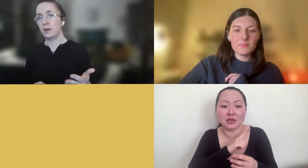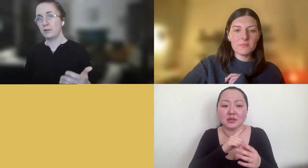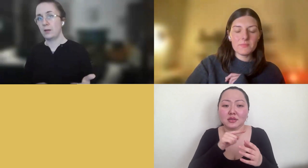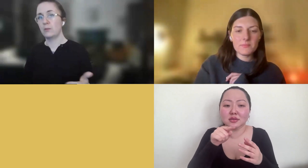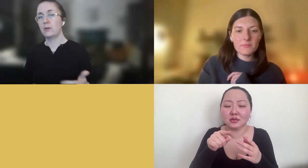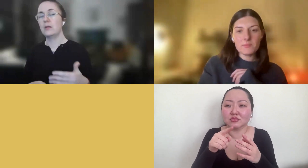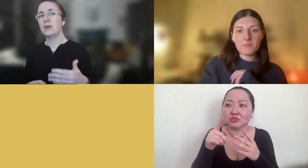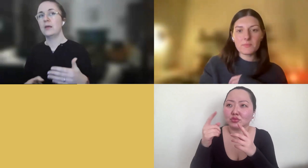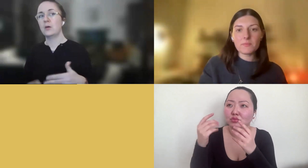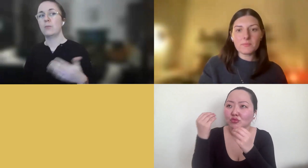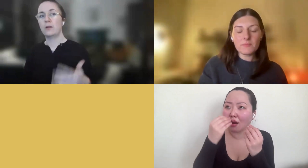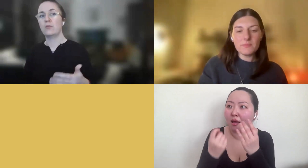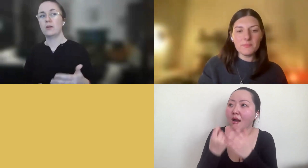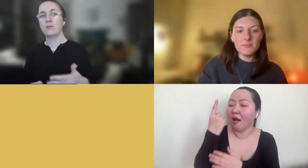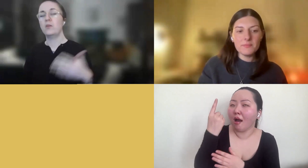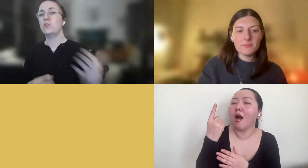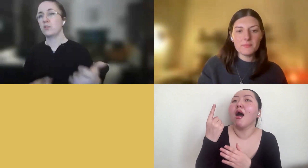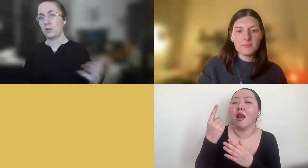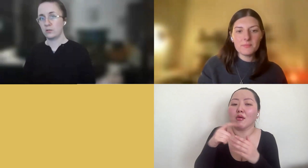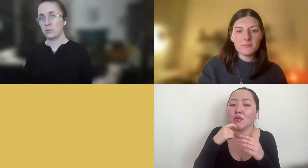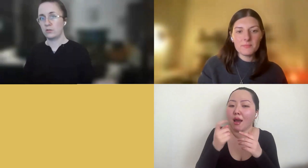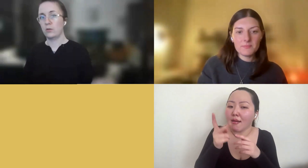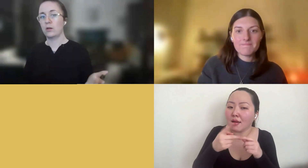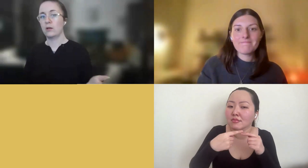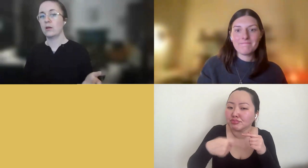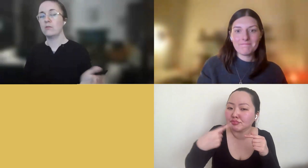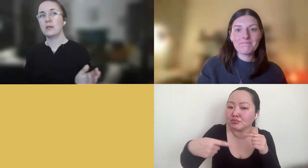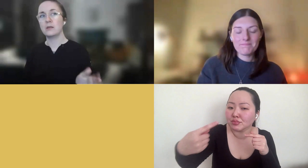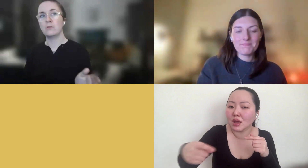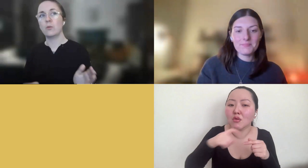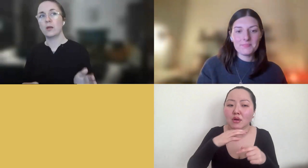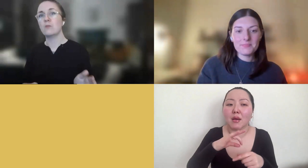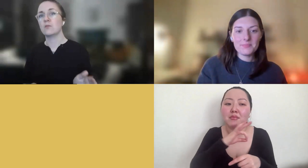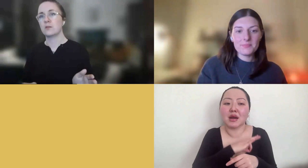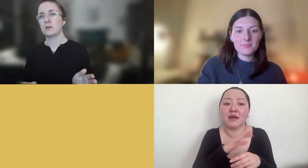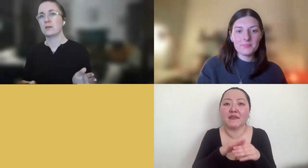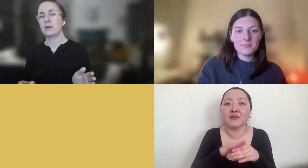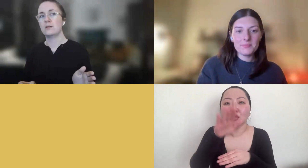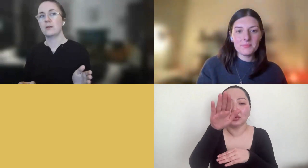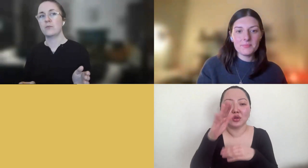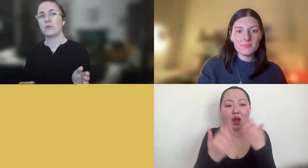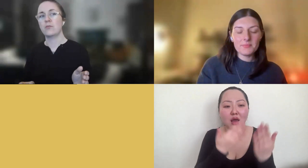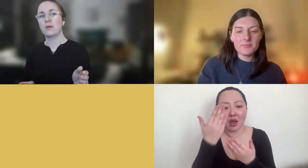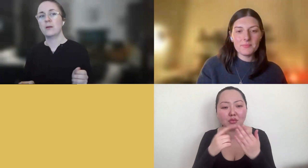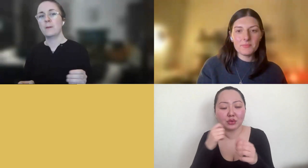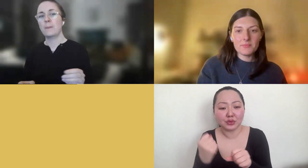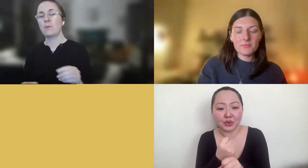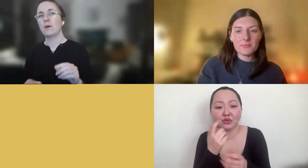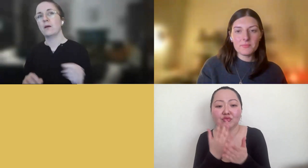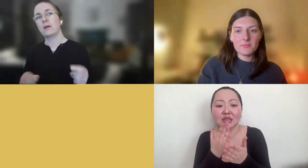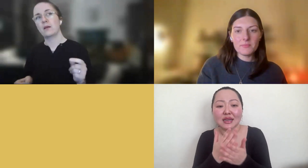to happen and I think it'll benefit future shows we do. I want to emphasise that in terms of - I